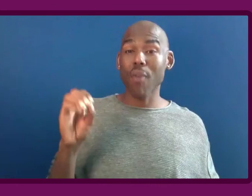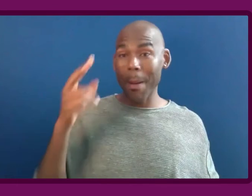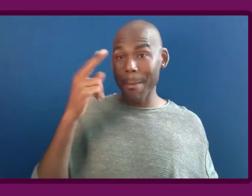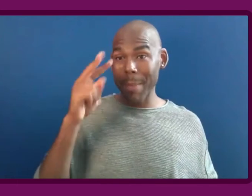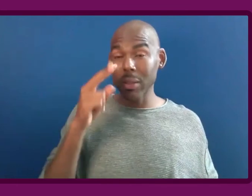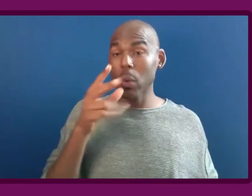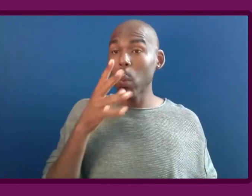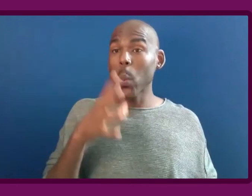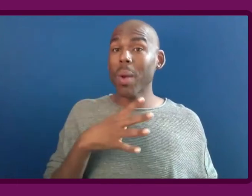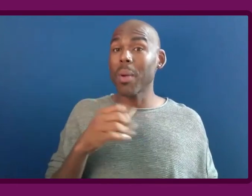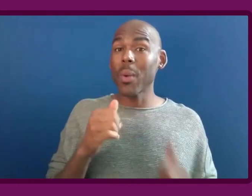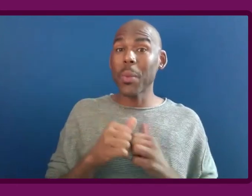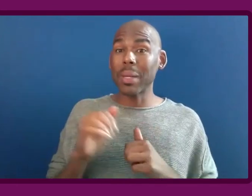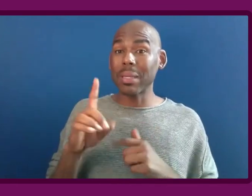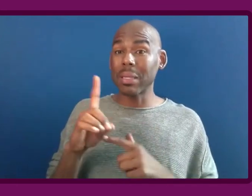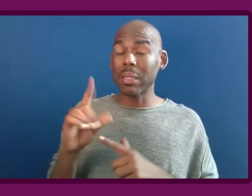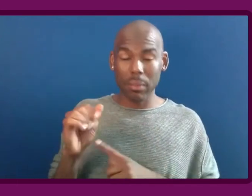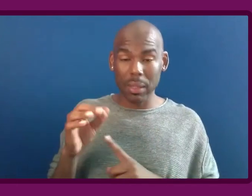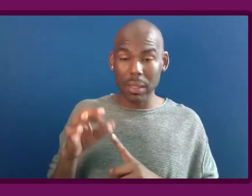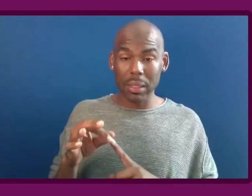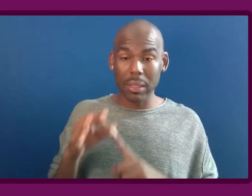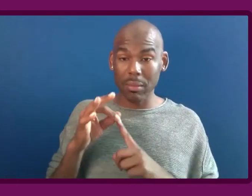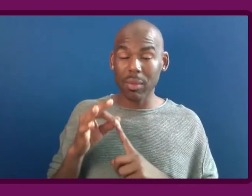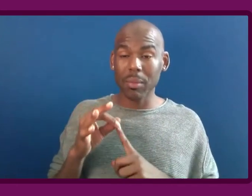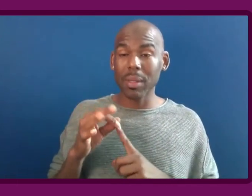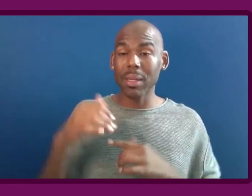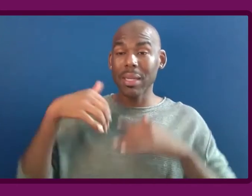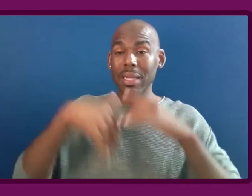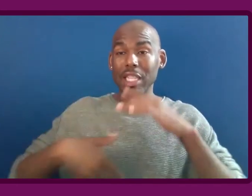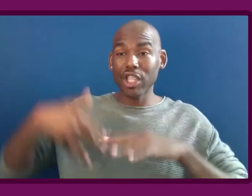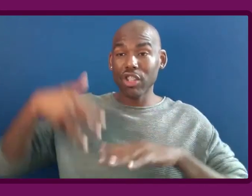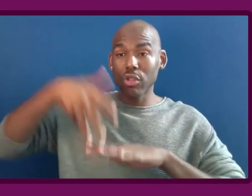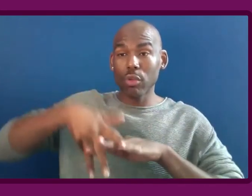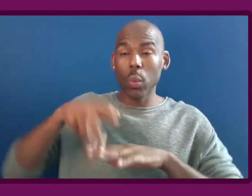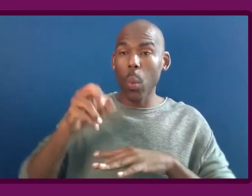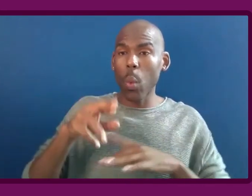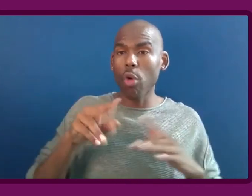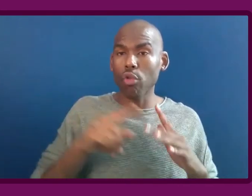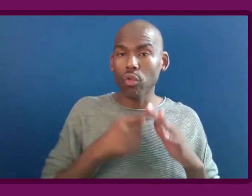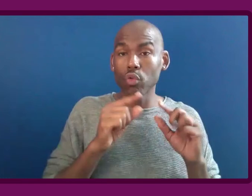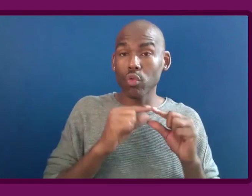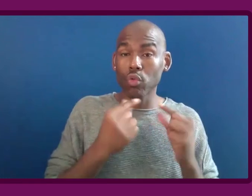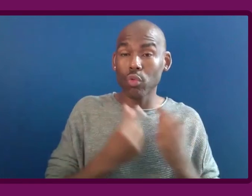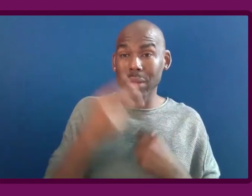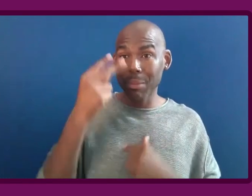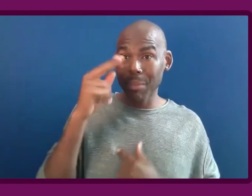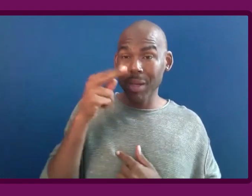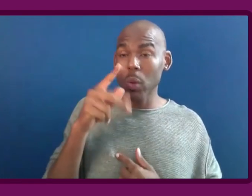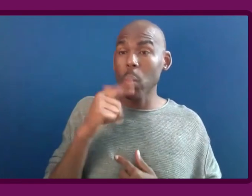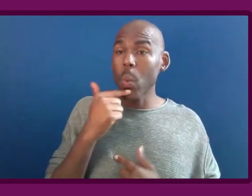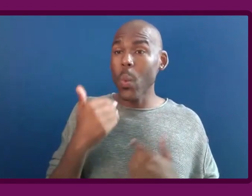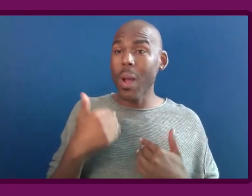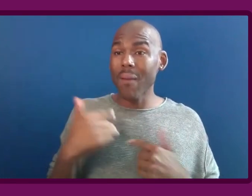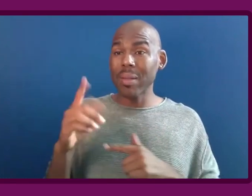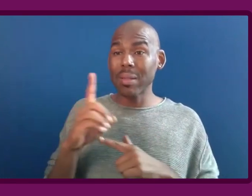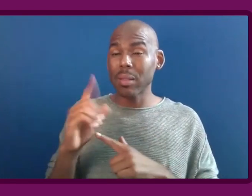that, and being able to listen. I think it's one of the most important things, is to listen.